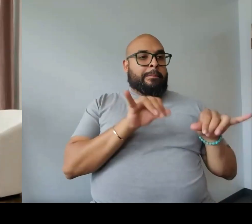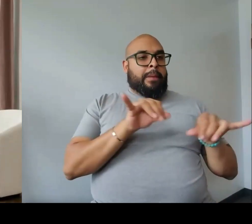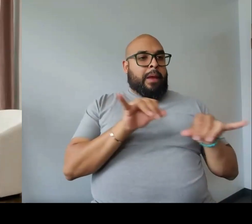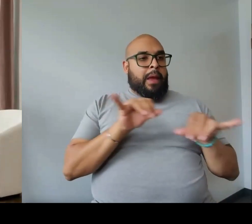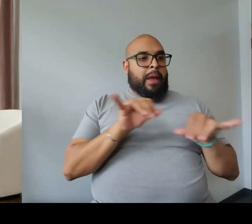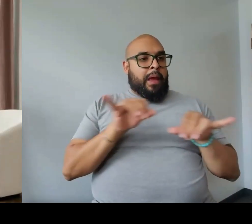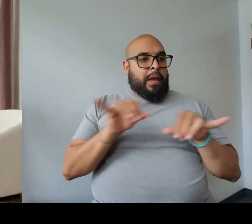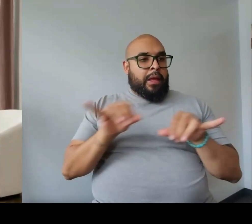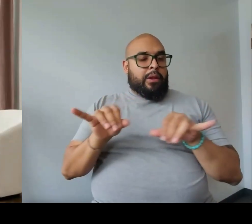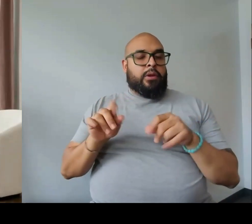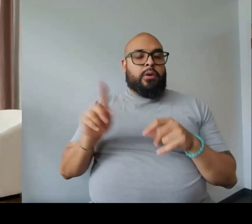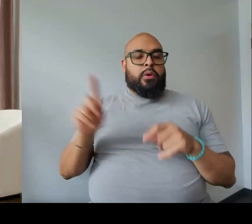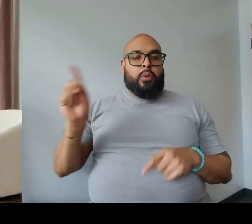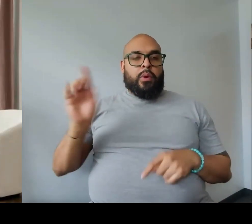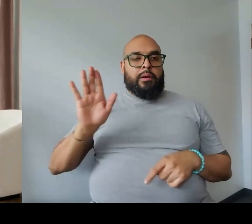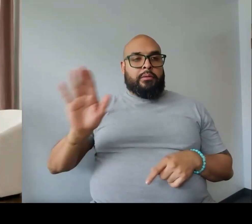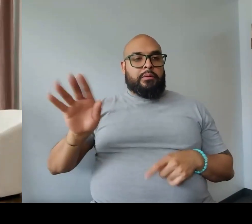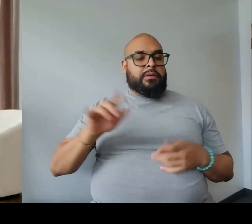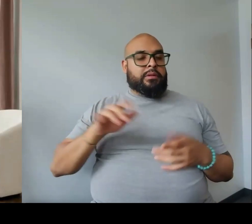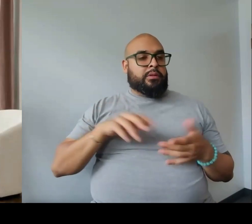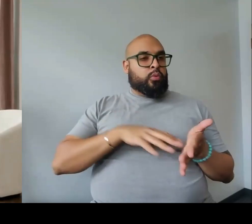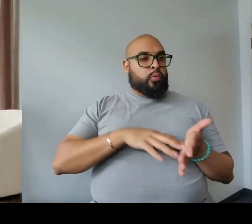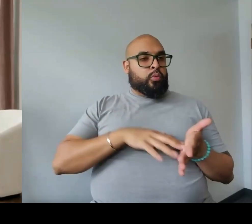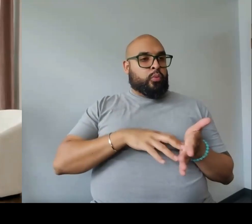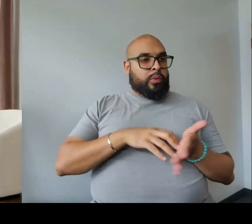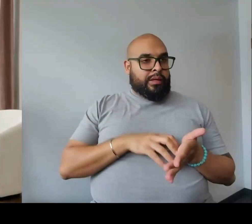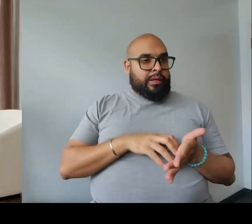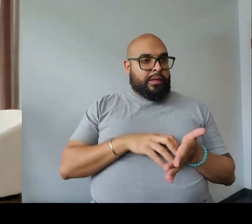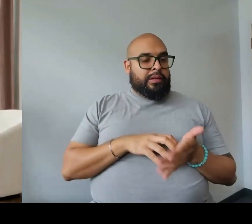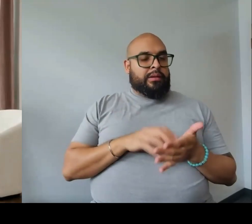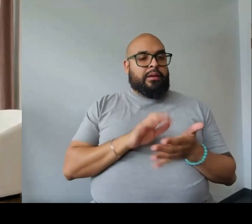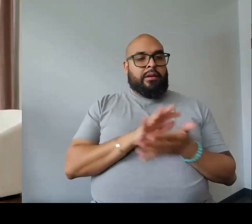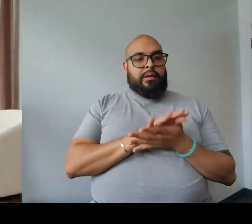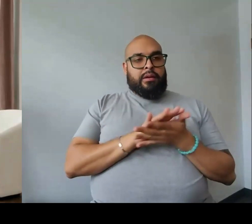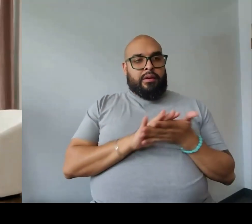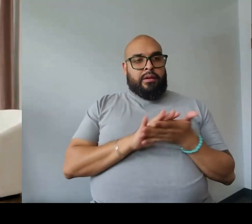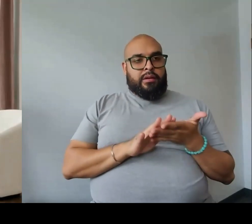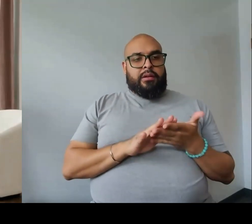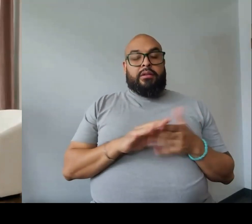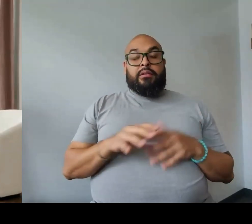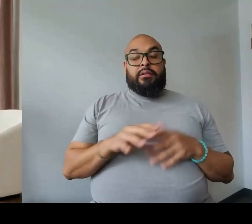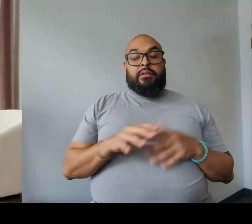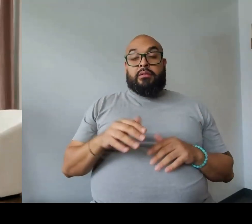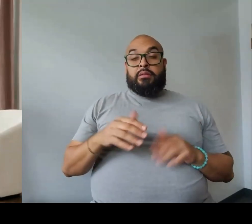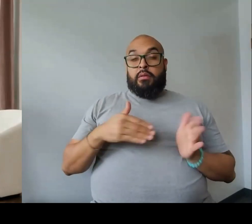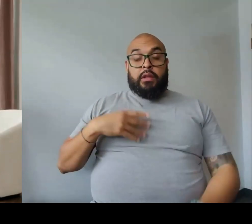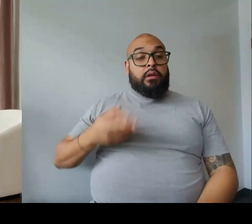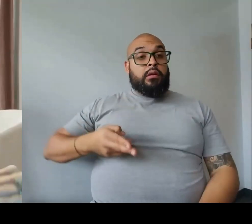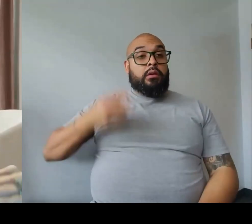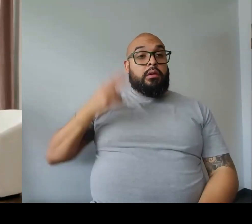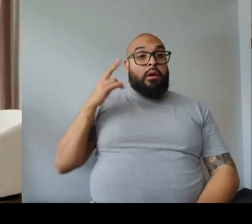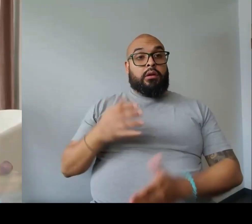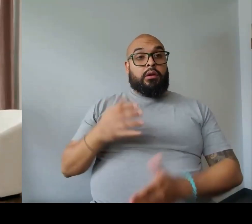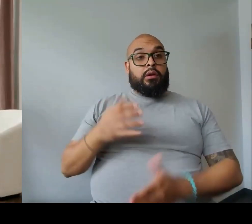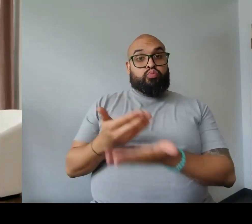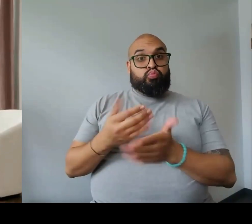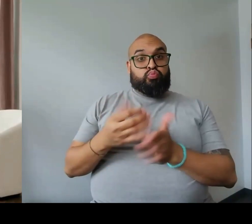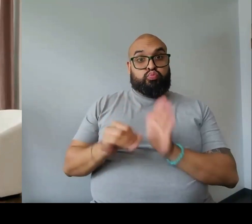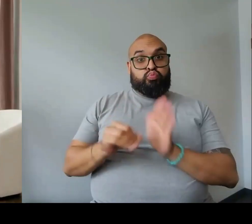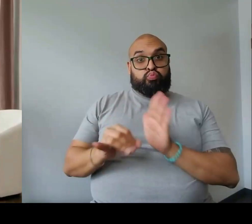And often a high indicator of dyslexia is that high listening comprehension that doesn't match with the reading fluency that you're seeing.